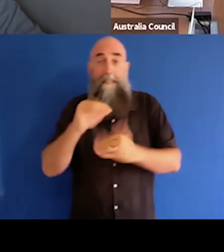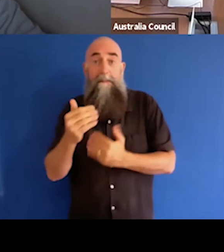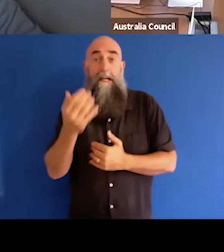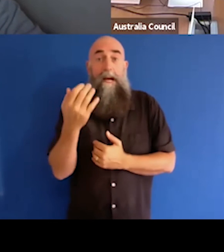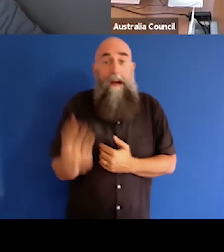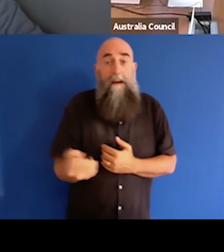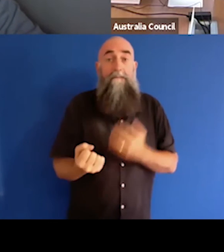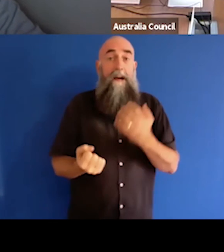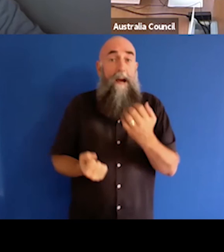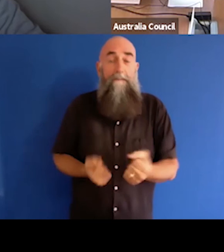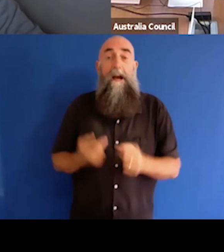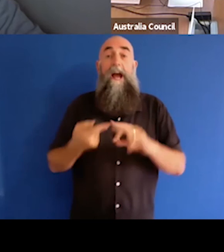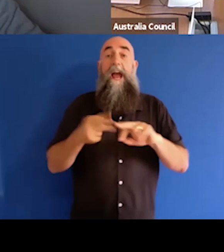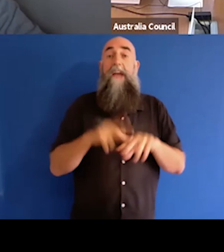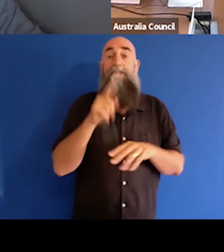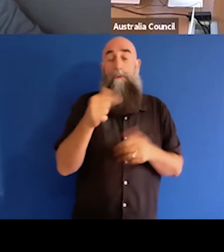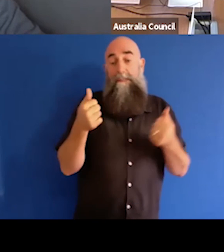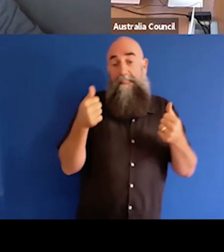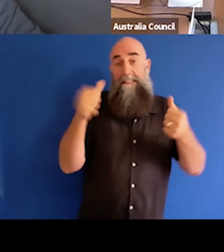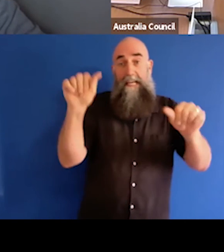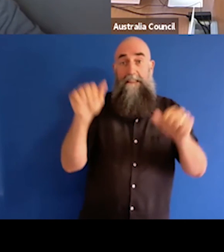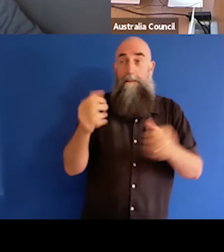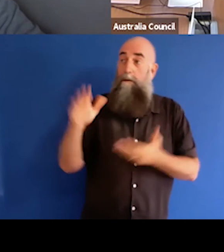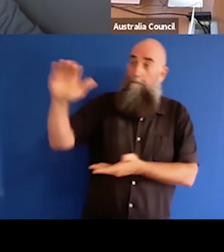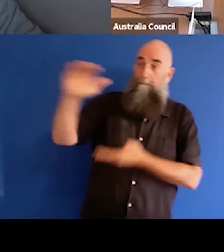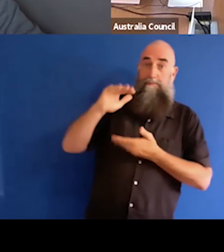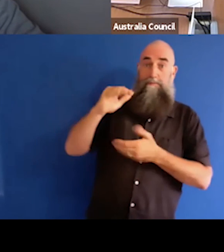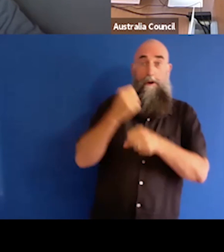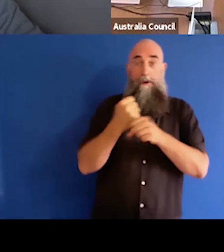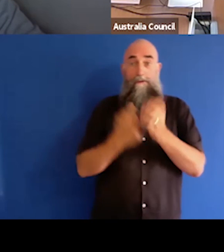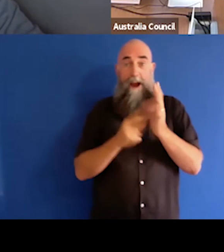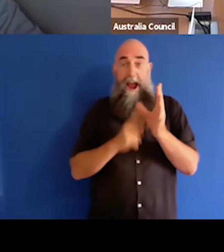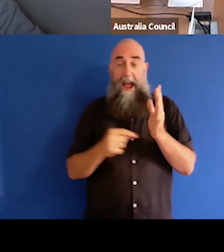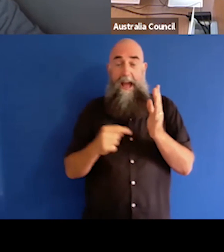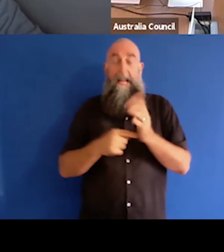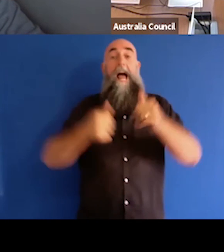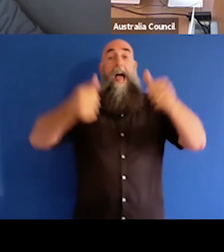If you were successful in getting a grant and restrictions came in that meant you had to